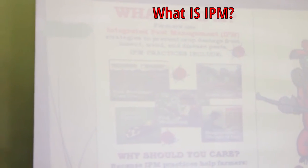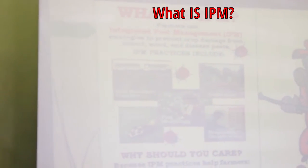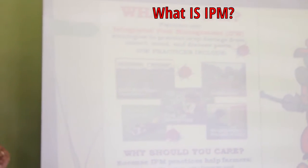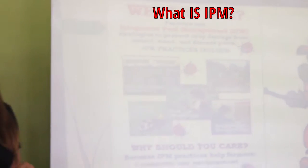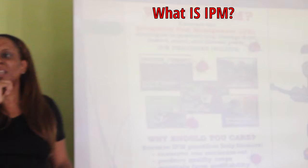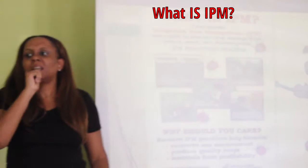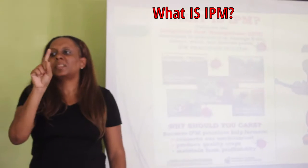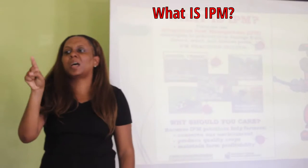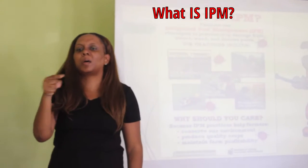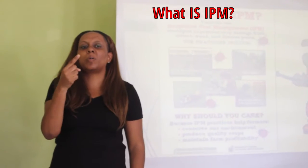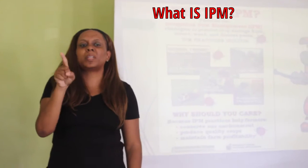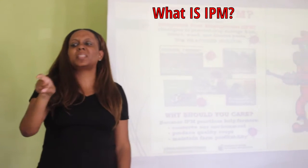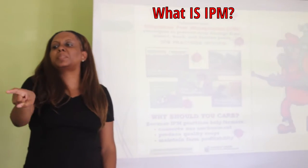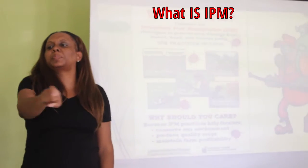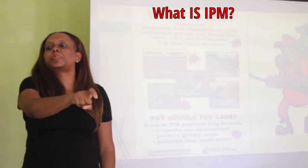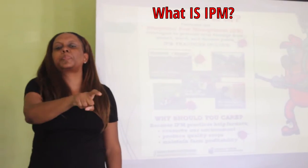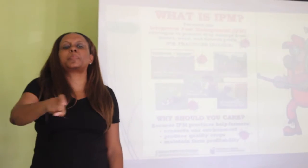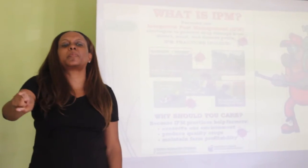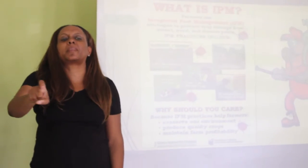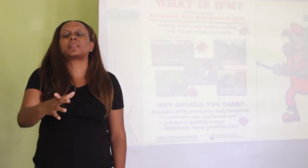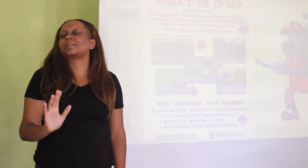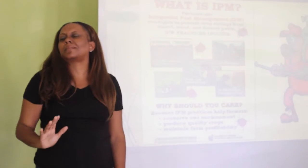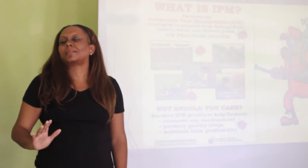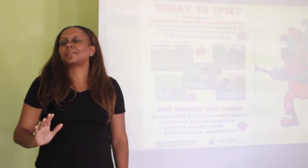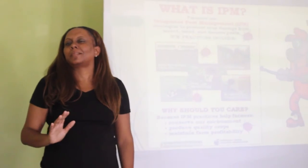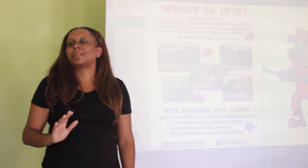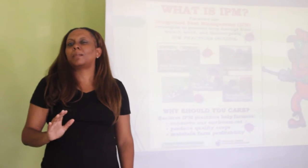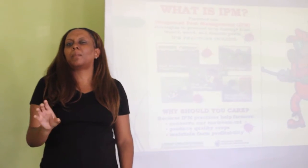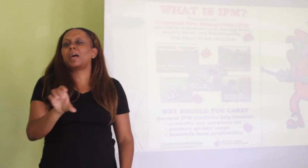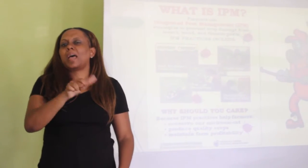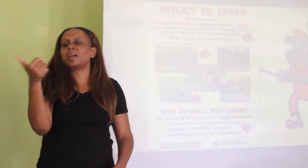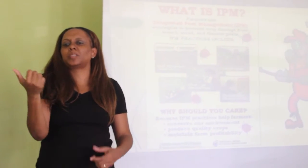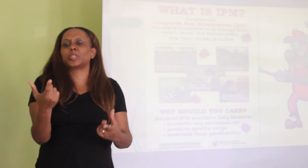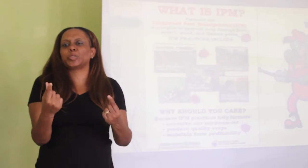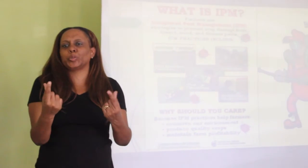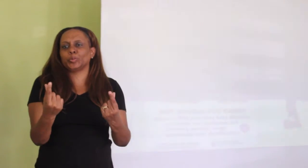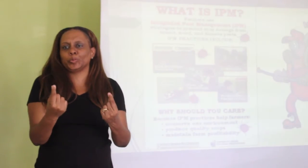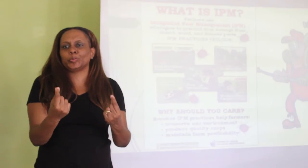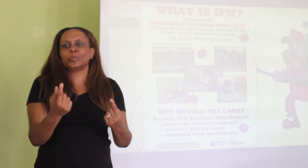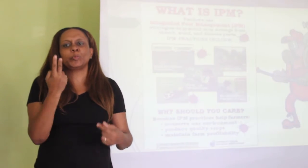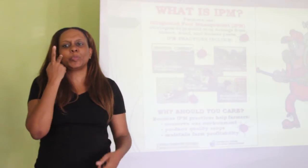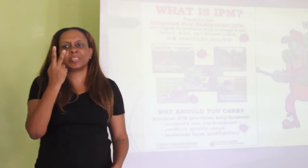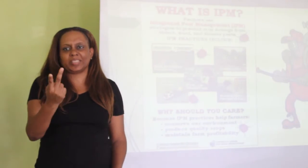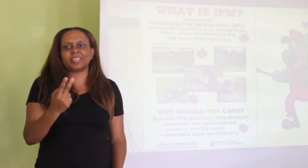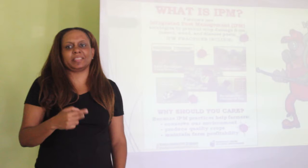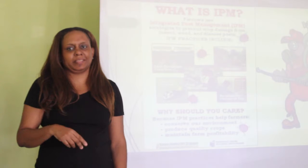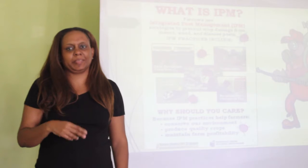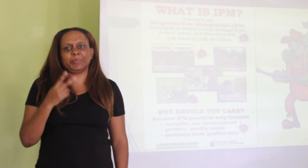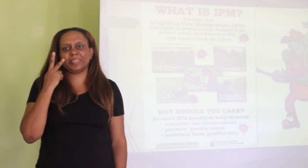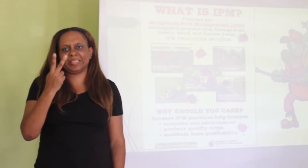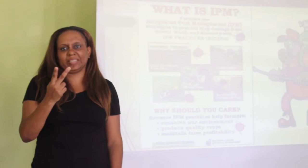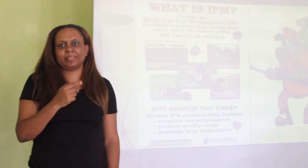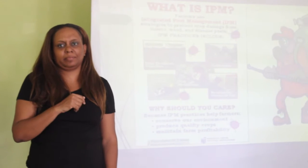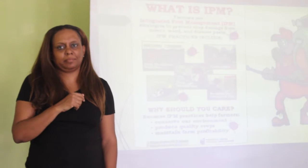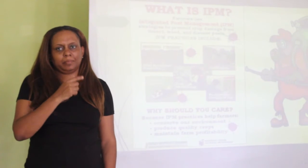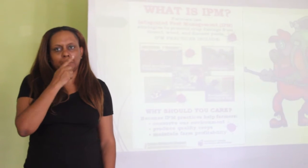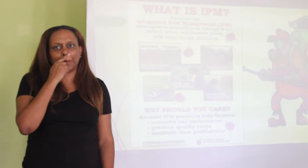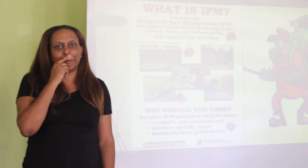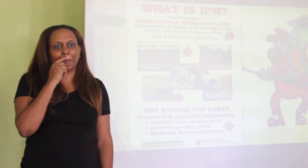look and see what other things we can do on your your farm that you can get rid of your tests okay